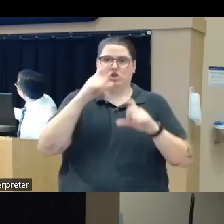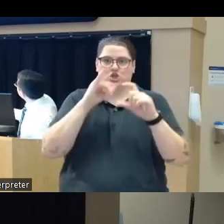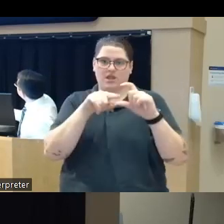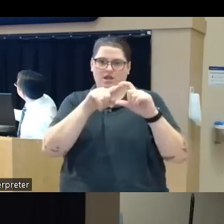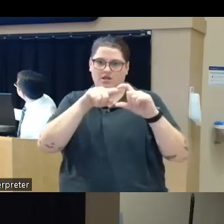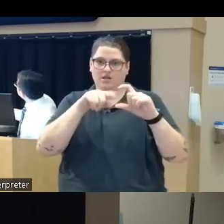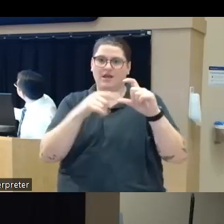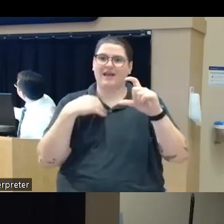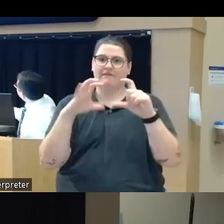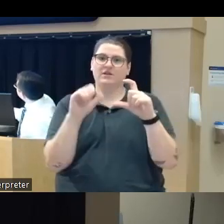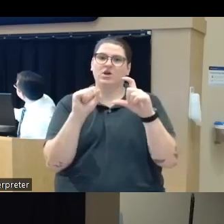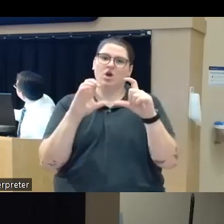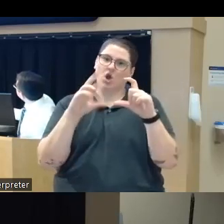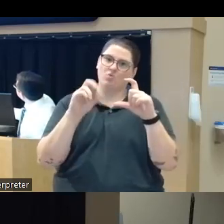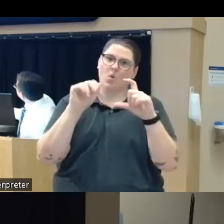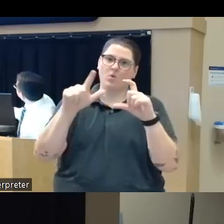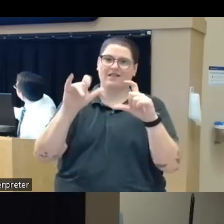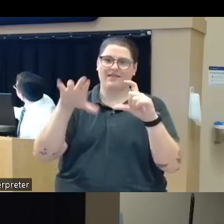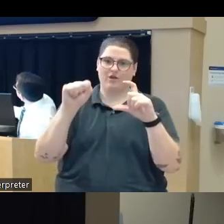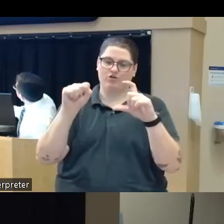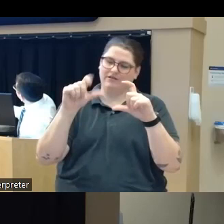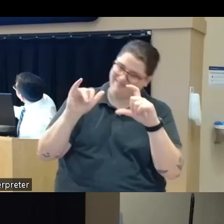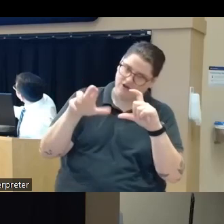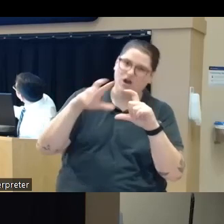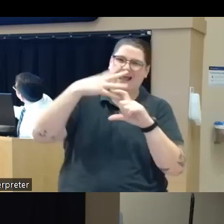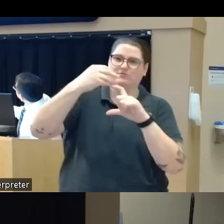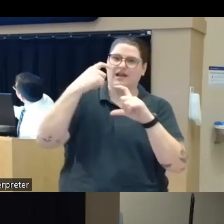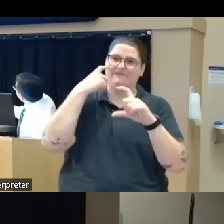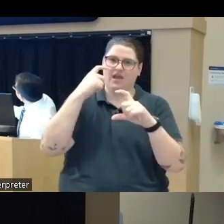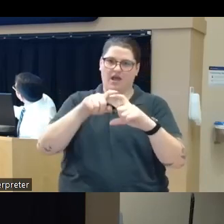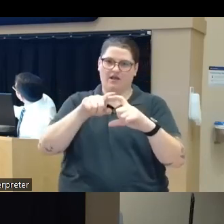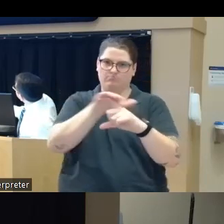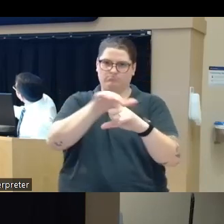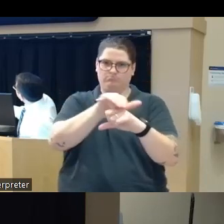choroidal layer which is outside of the eye um on the the outermost side of the eye you